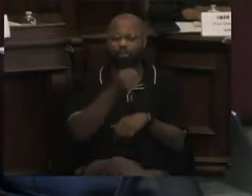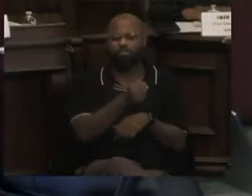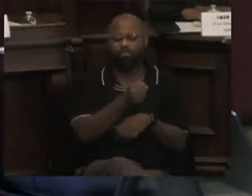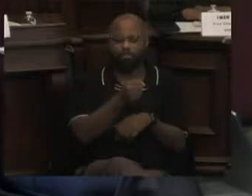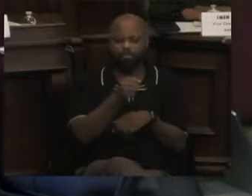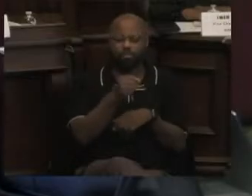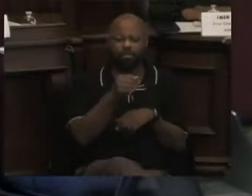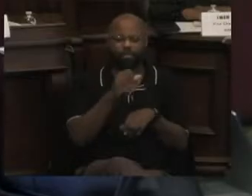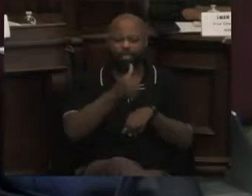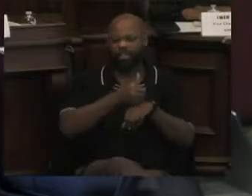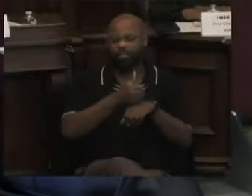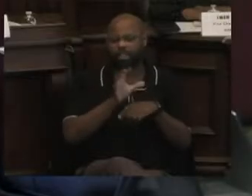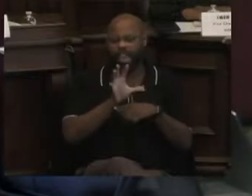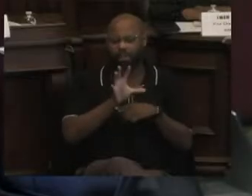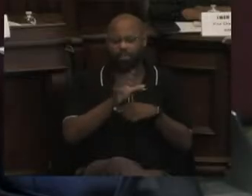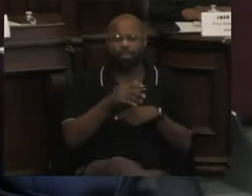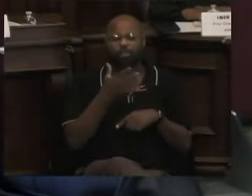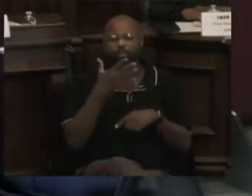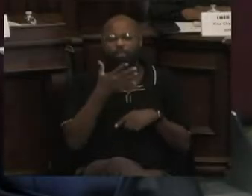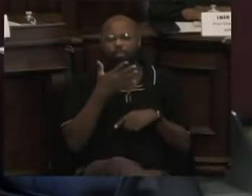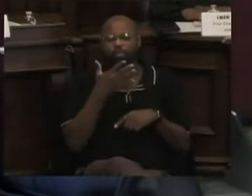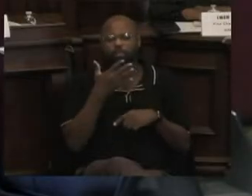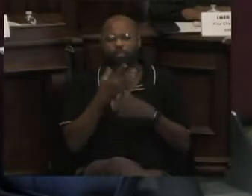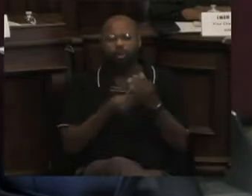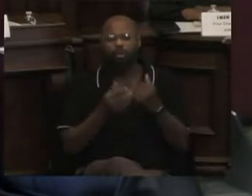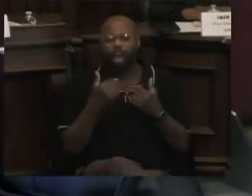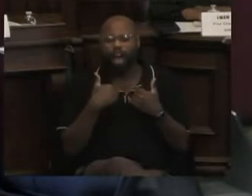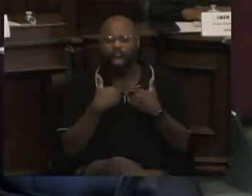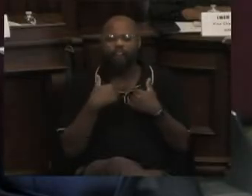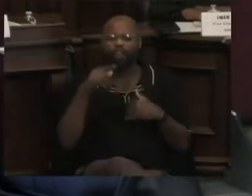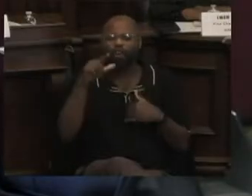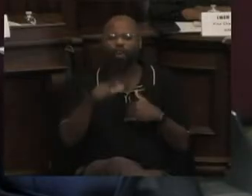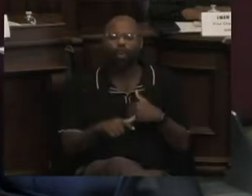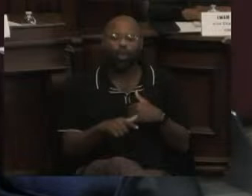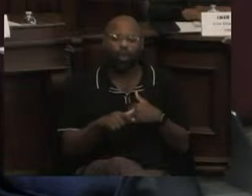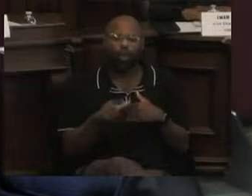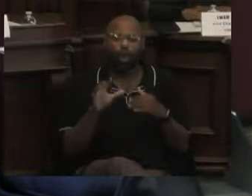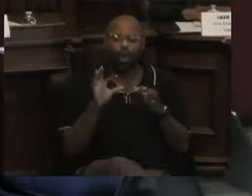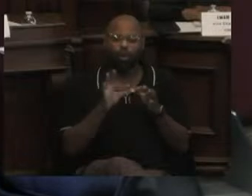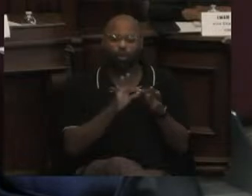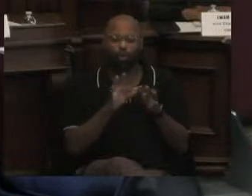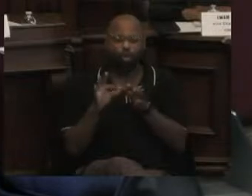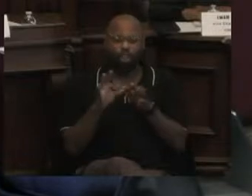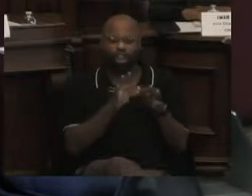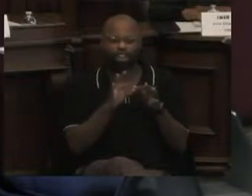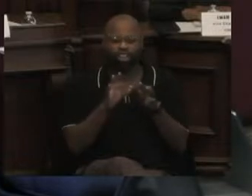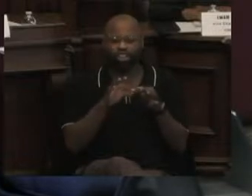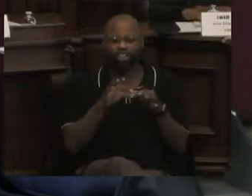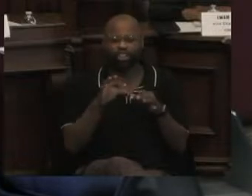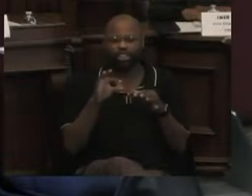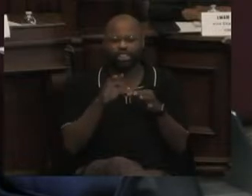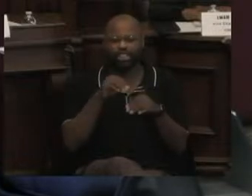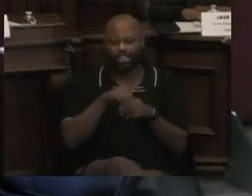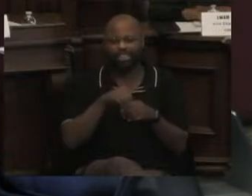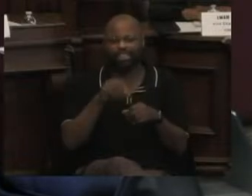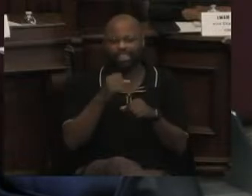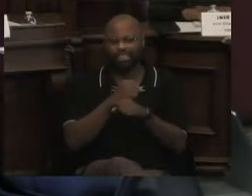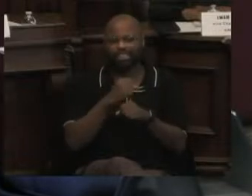associated strongly with the placement of the cameras. Both